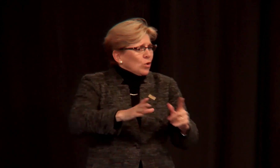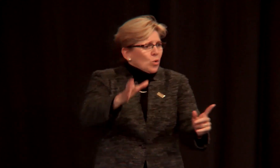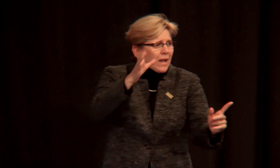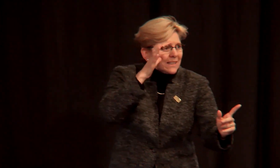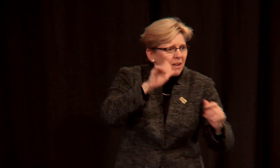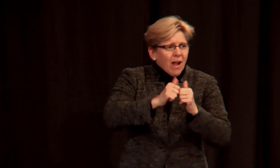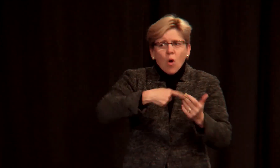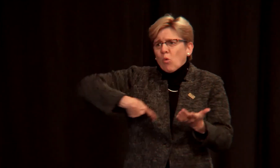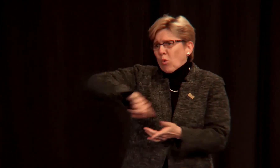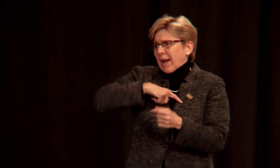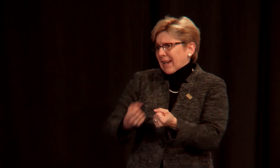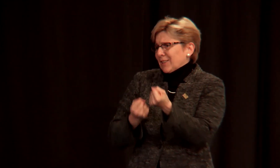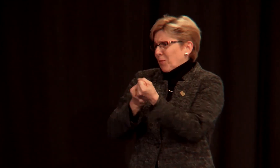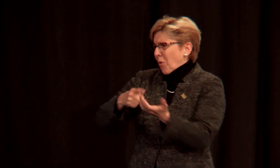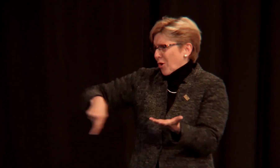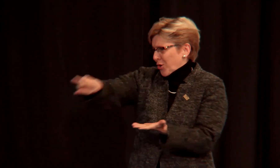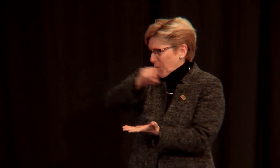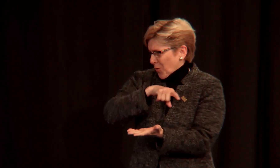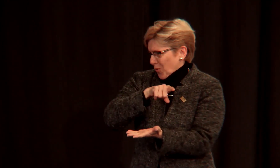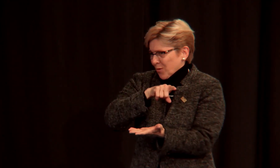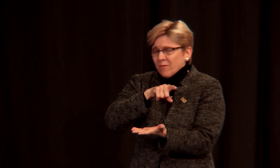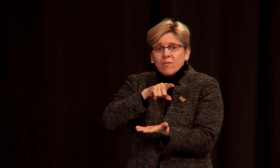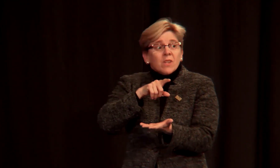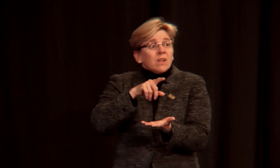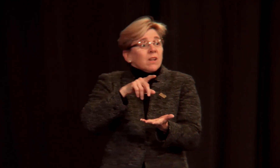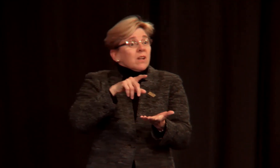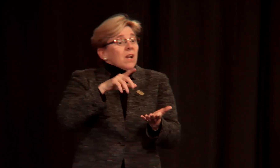We're open to listening to how we can support you even better.